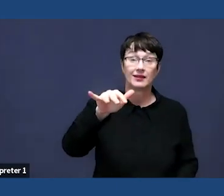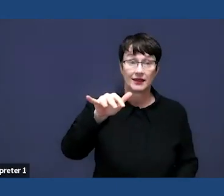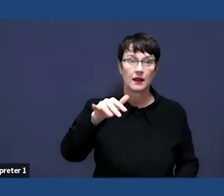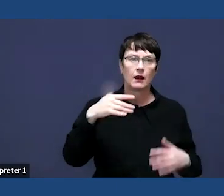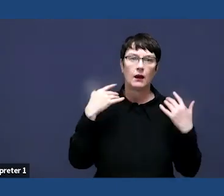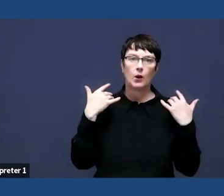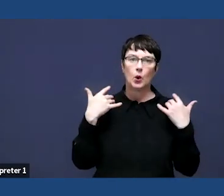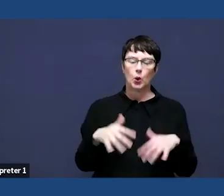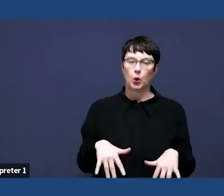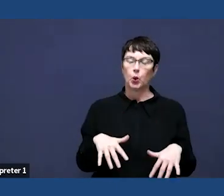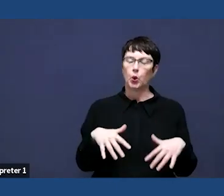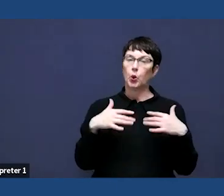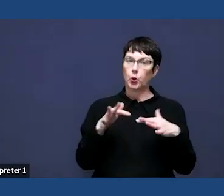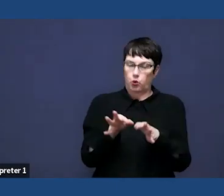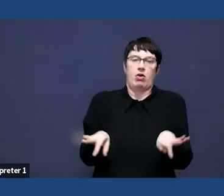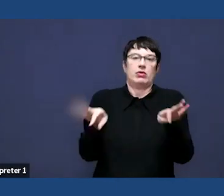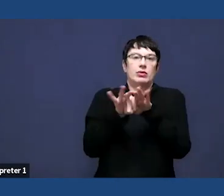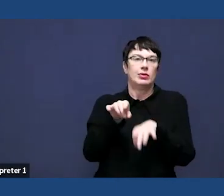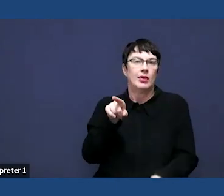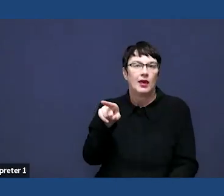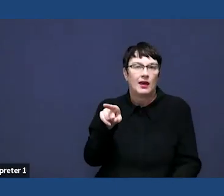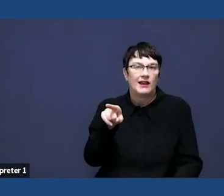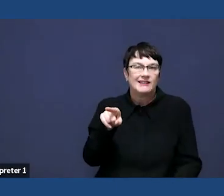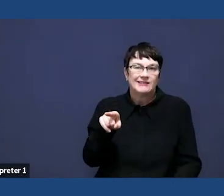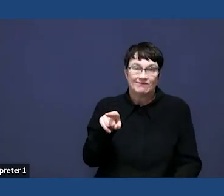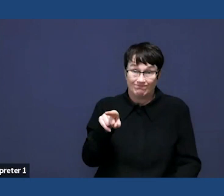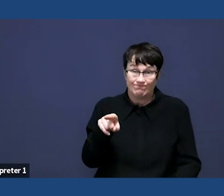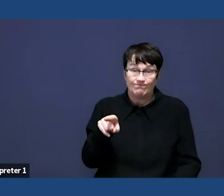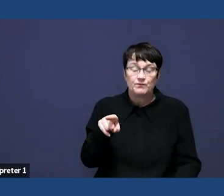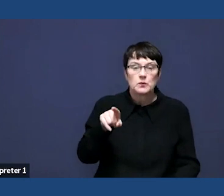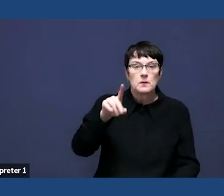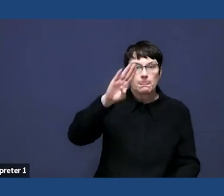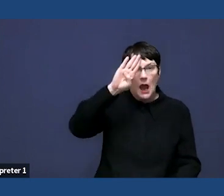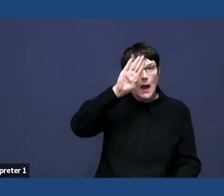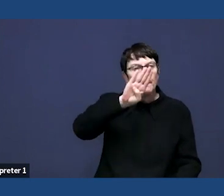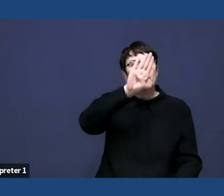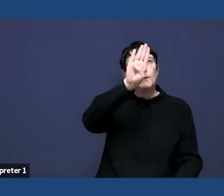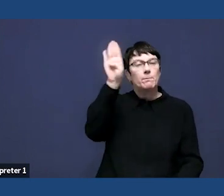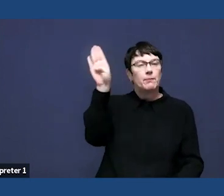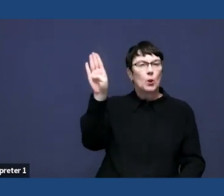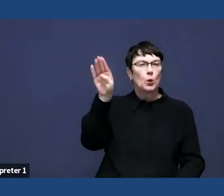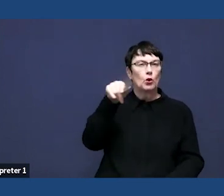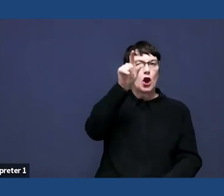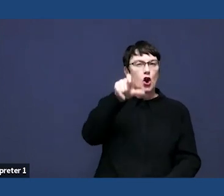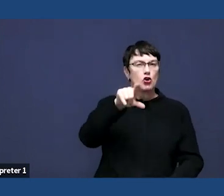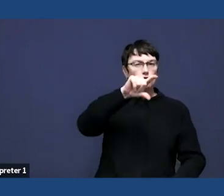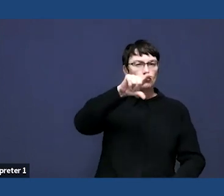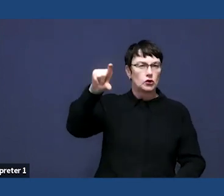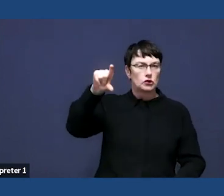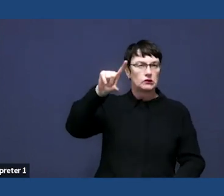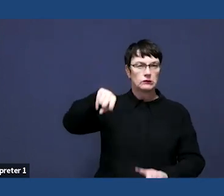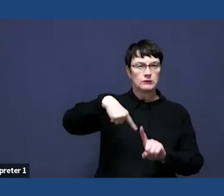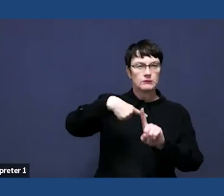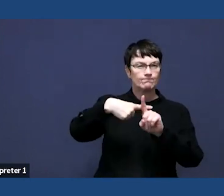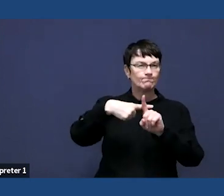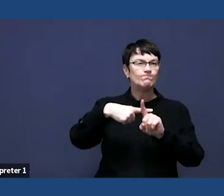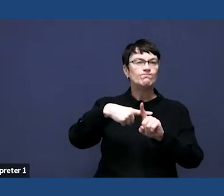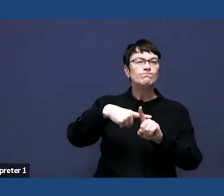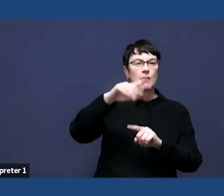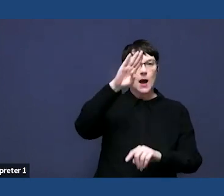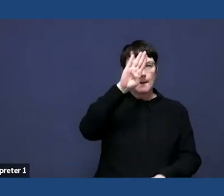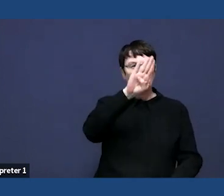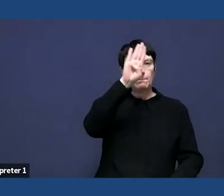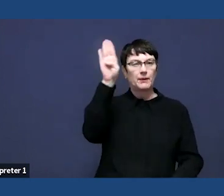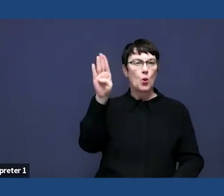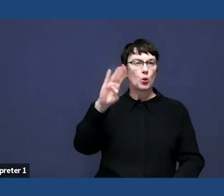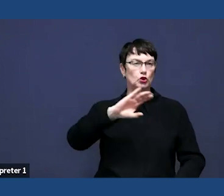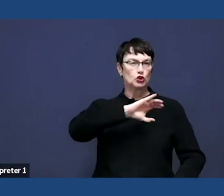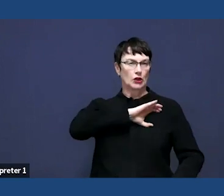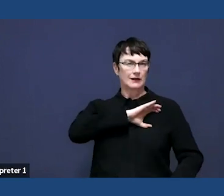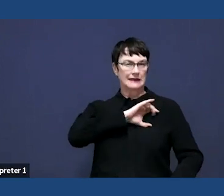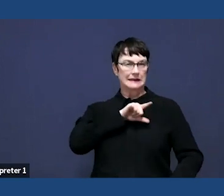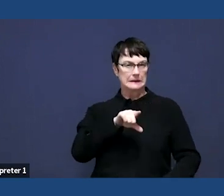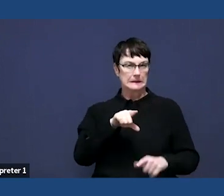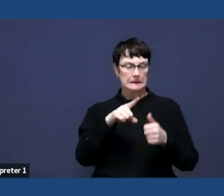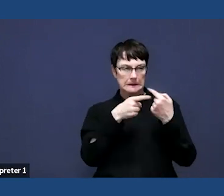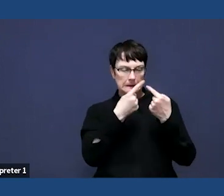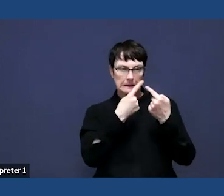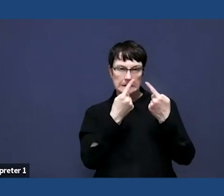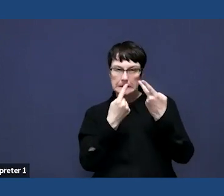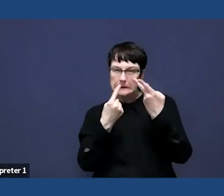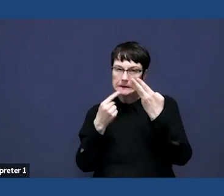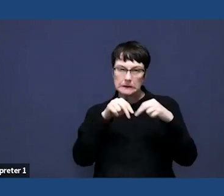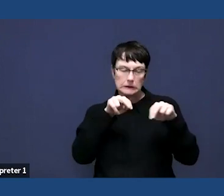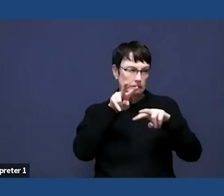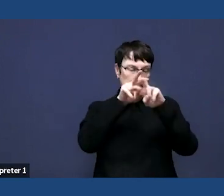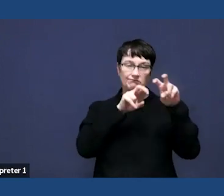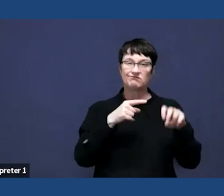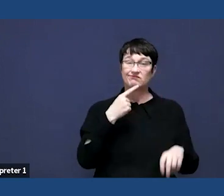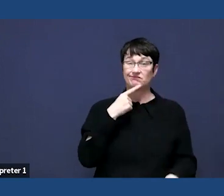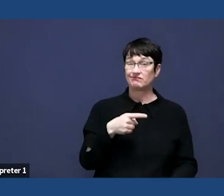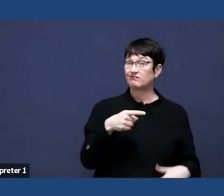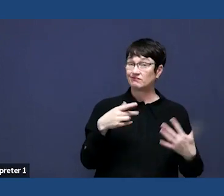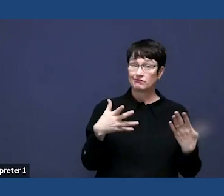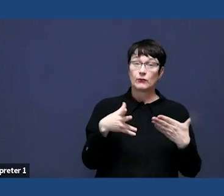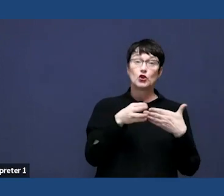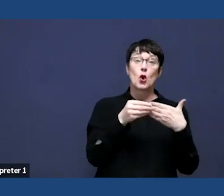is associated with 660,000 job loss and missing work due to caving.